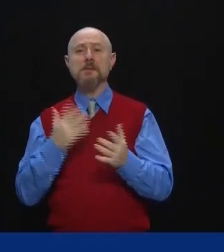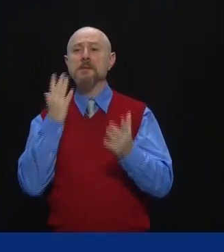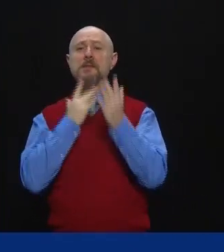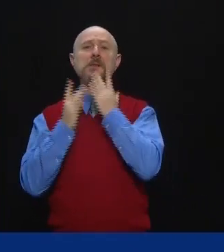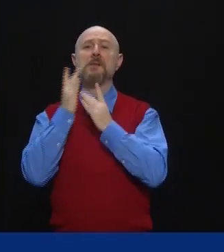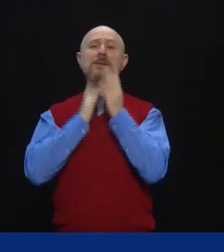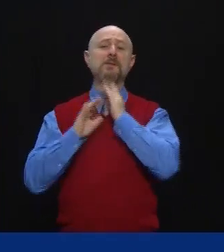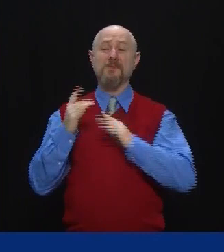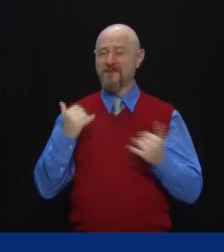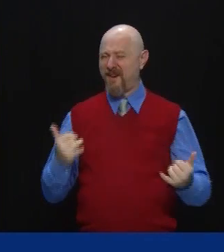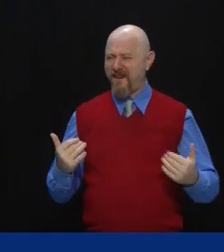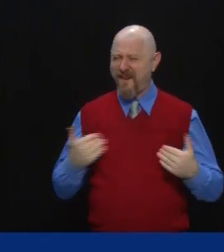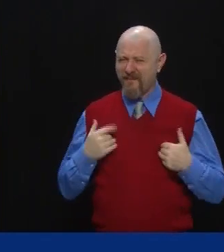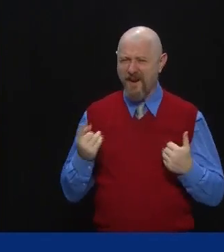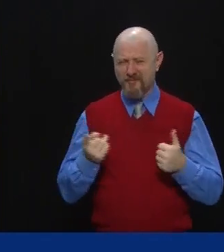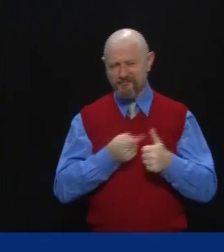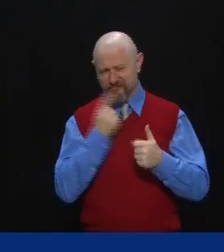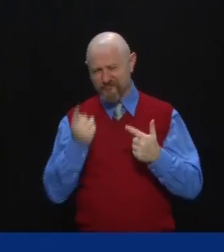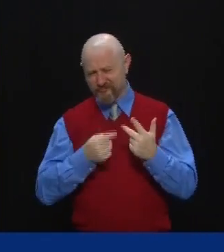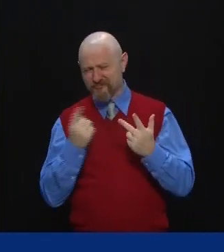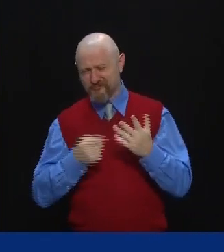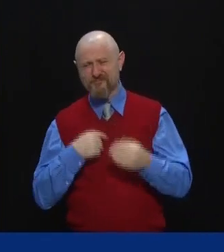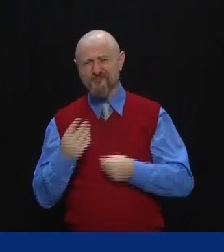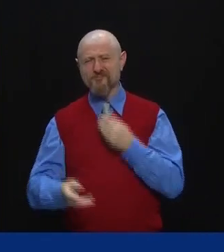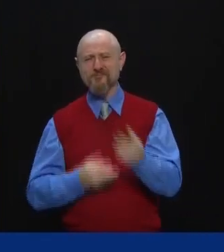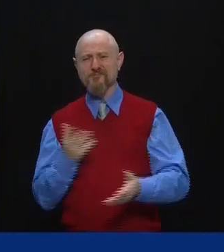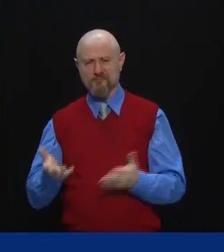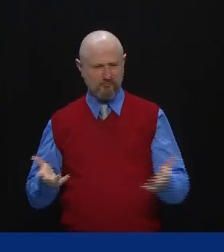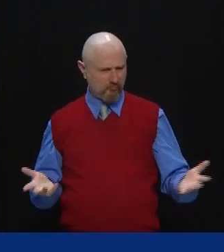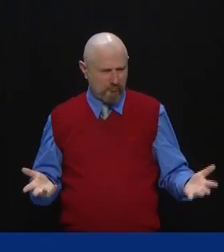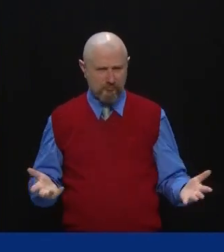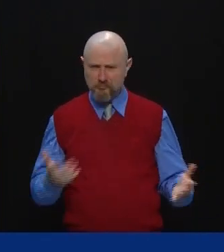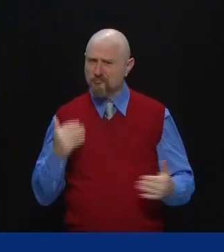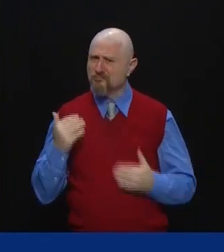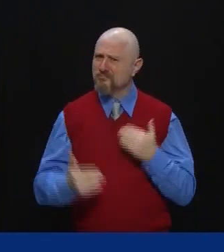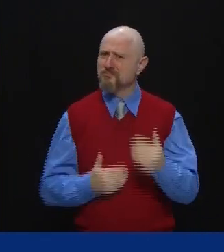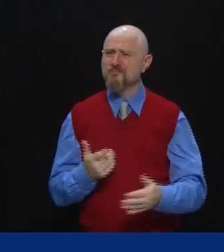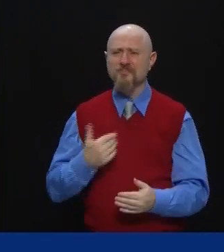VACCINATIONS, NO BOOSTERS, NO RAPID TESTING AVAILABLE. NOW WE MAKE SURE EVERYONE IS